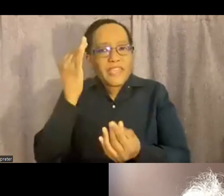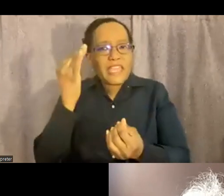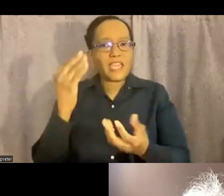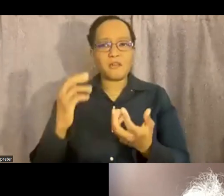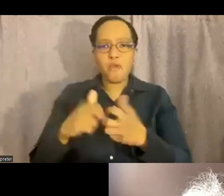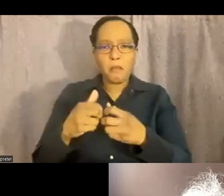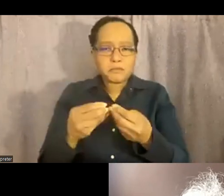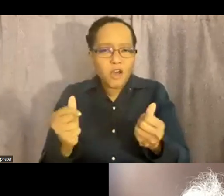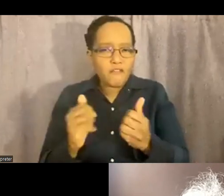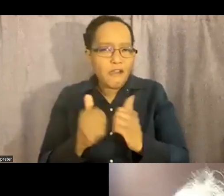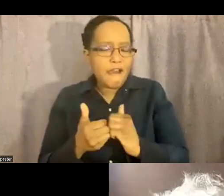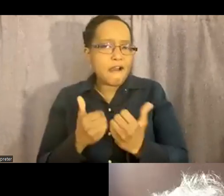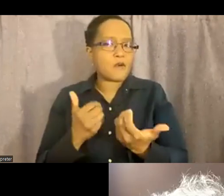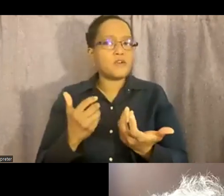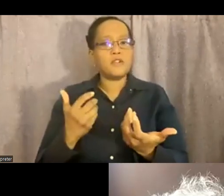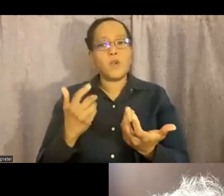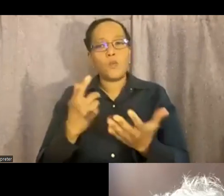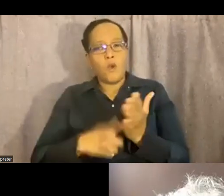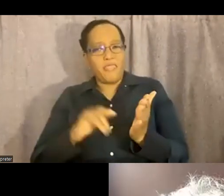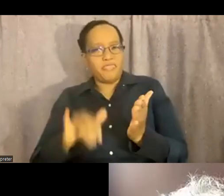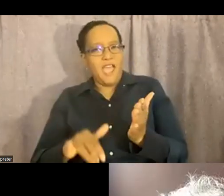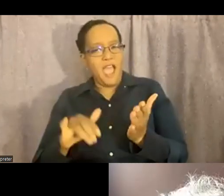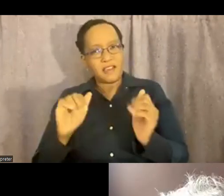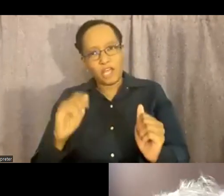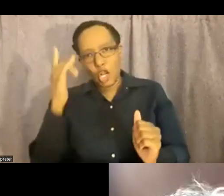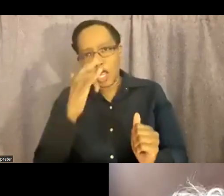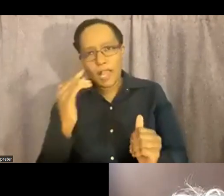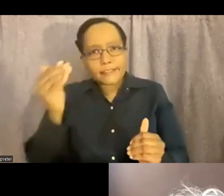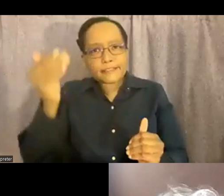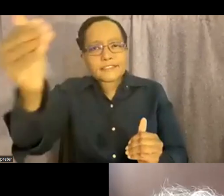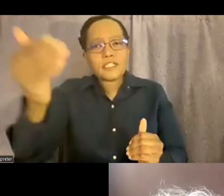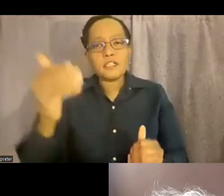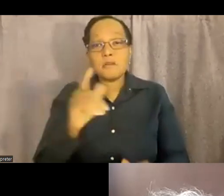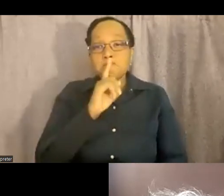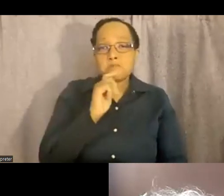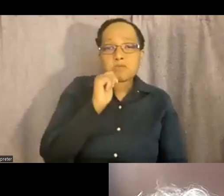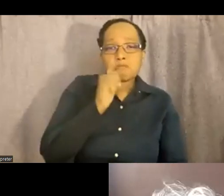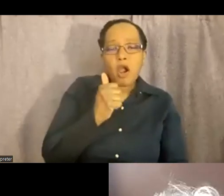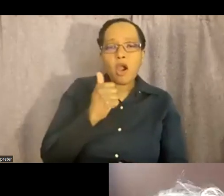It might not happen tomorrow or next month, but how do we were towards the vision of the